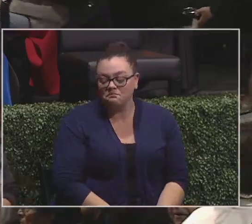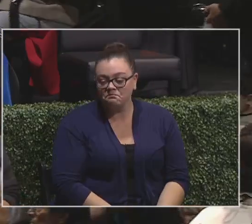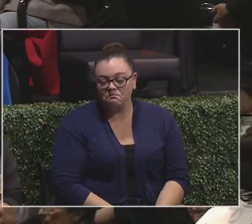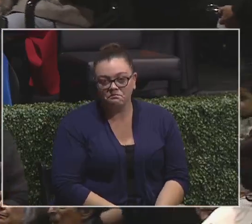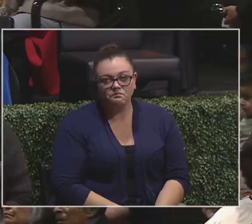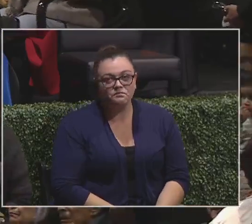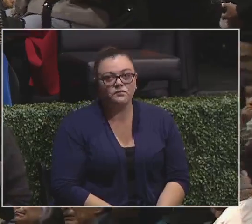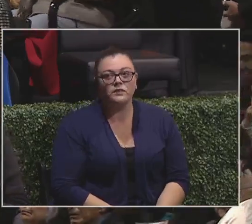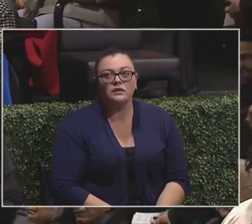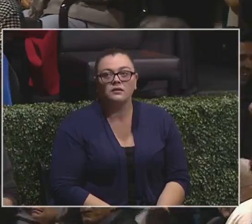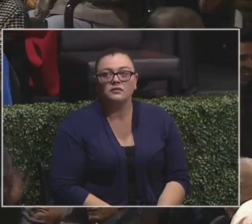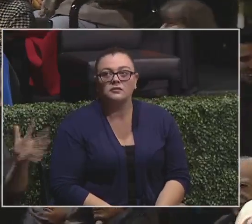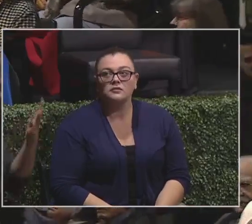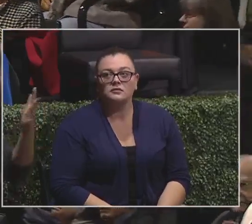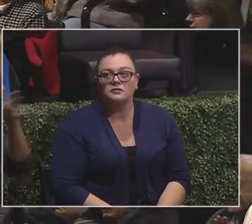WHY DON'T WE ASK THE MOTHERS AND